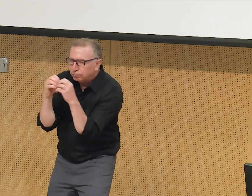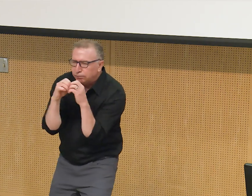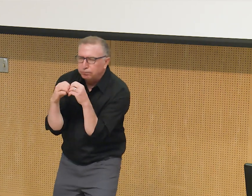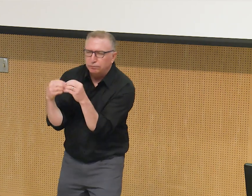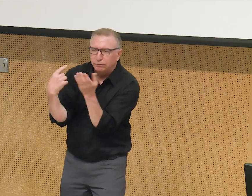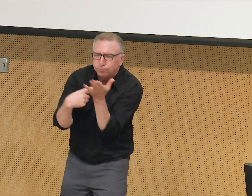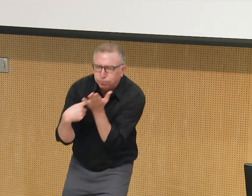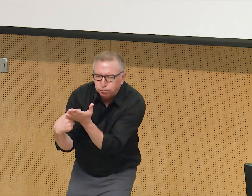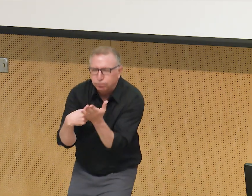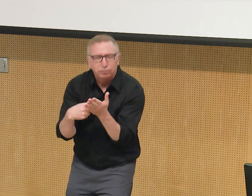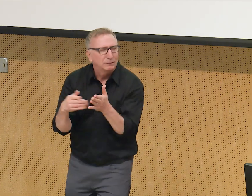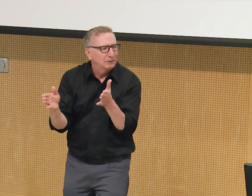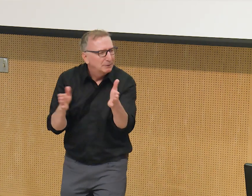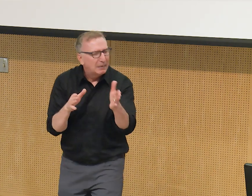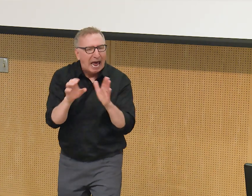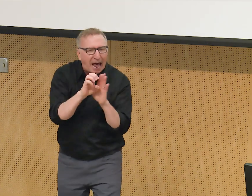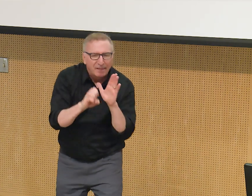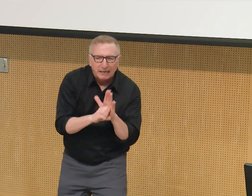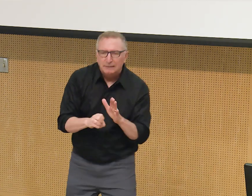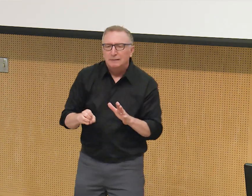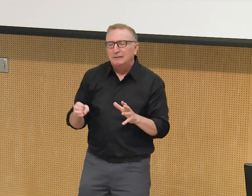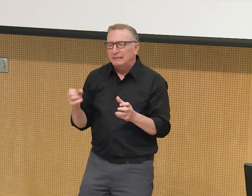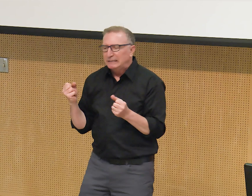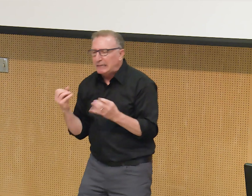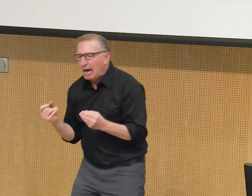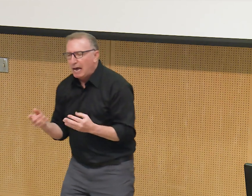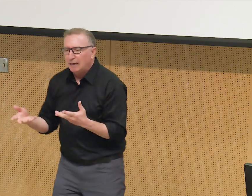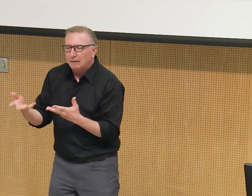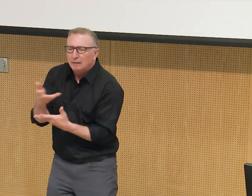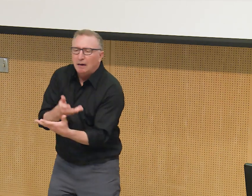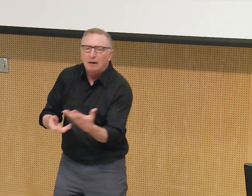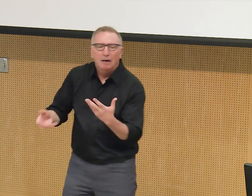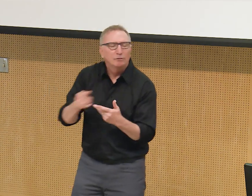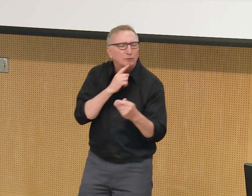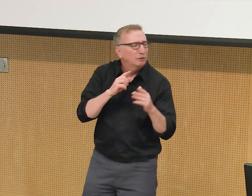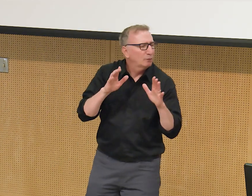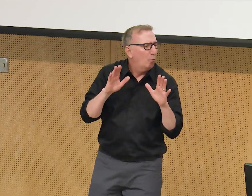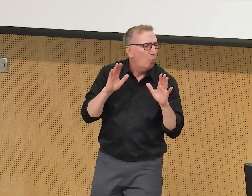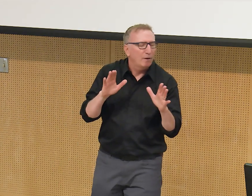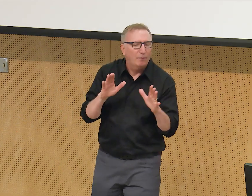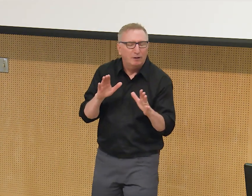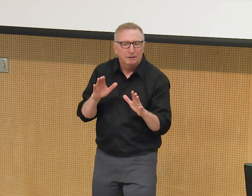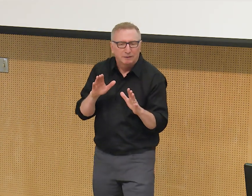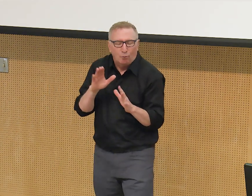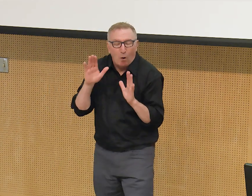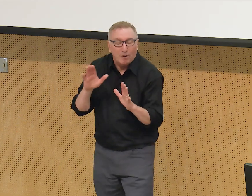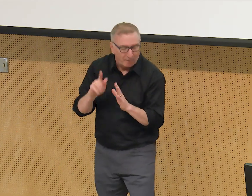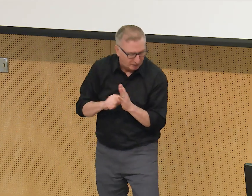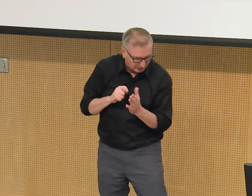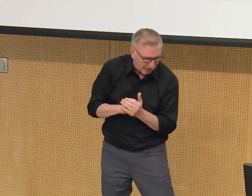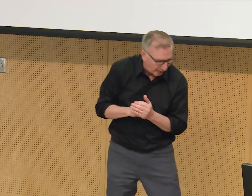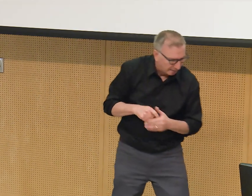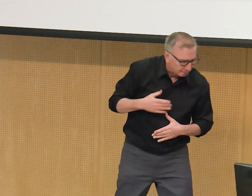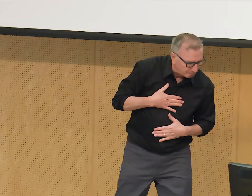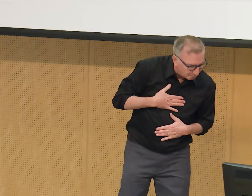the different ways to interpret things, different sign choices, and just what sort of ethical decisions we should be making